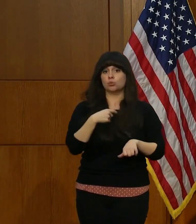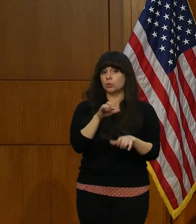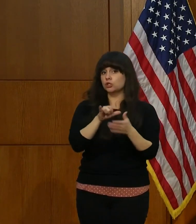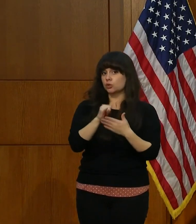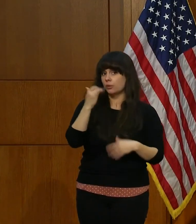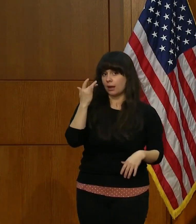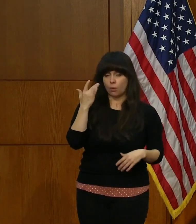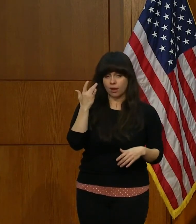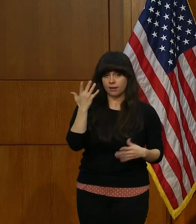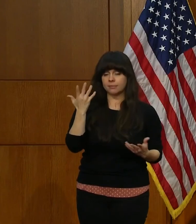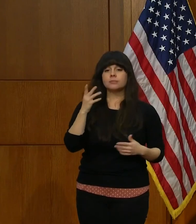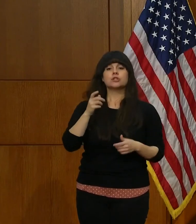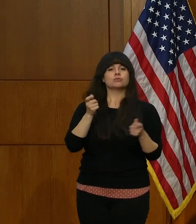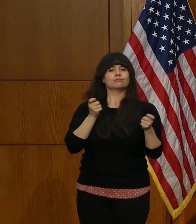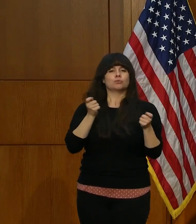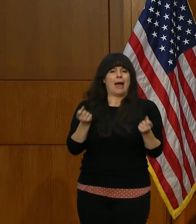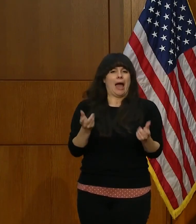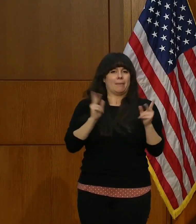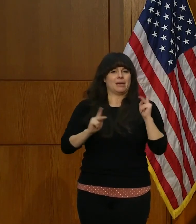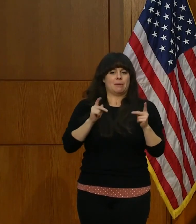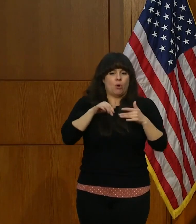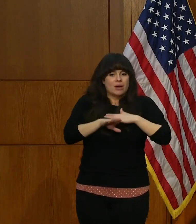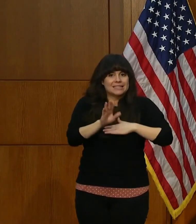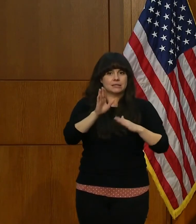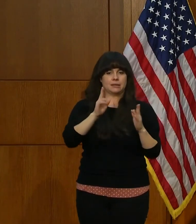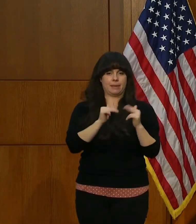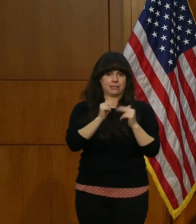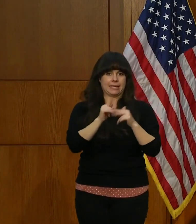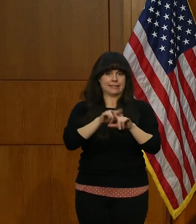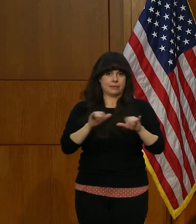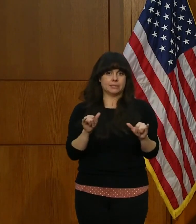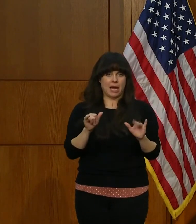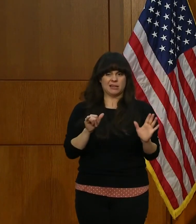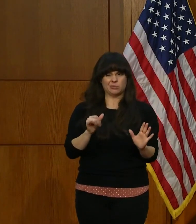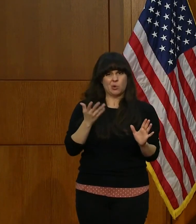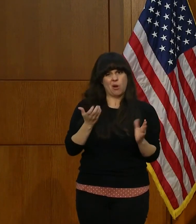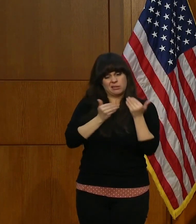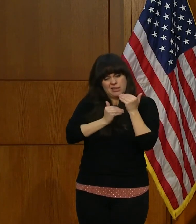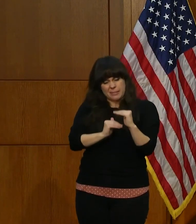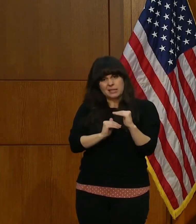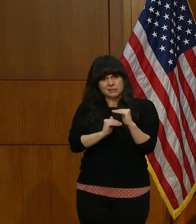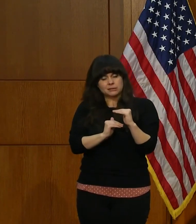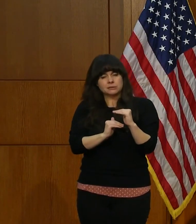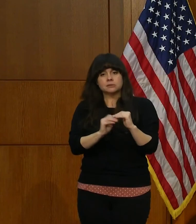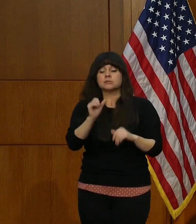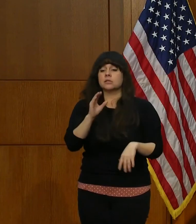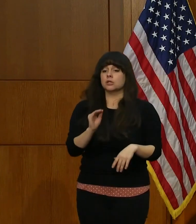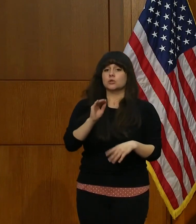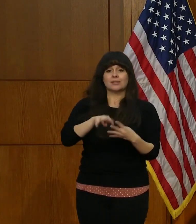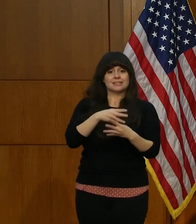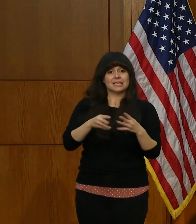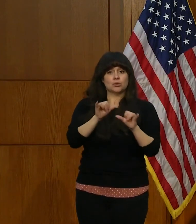INSIDE TO RECEIVE THEIR VACCINE. DOES WE DO THAT? MANAGE THE NUMBER OF PEOPLE IN